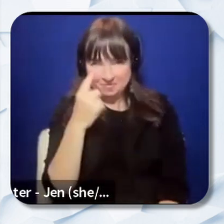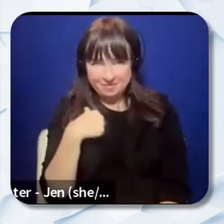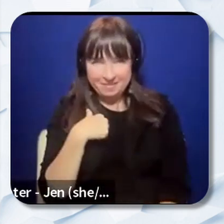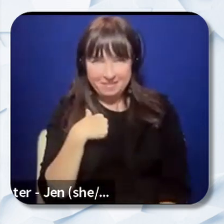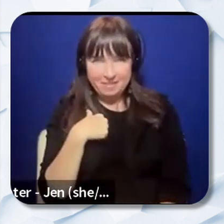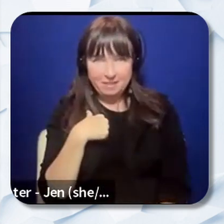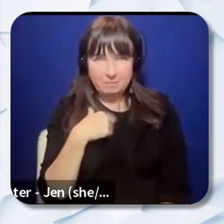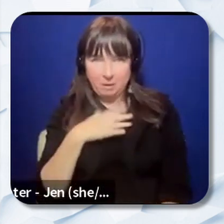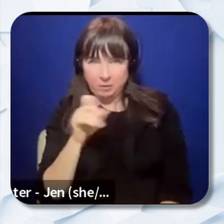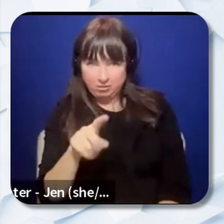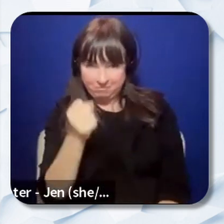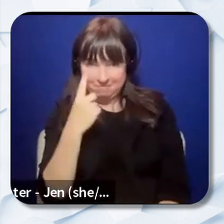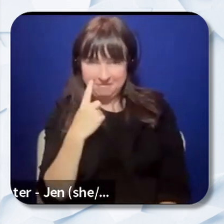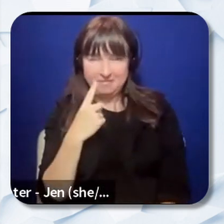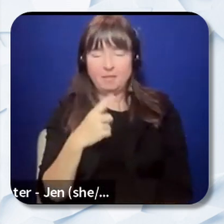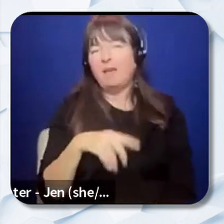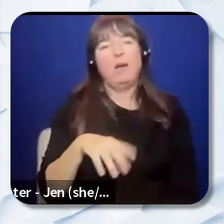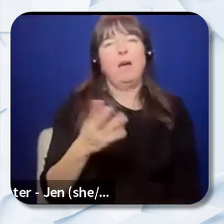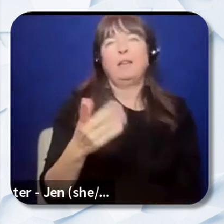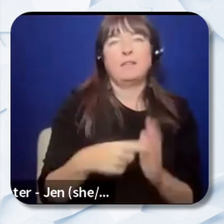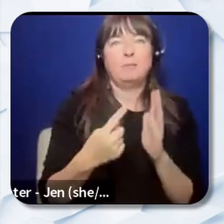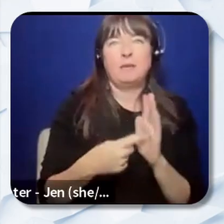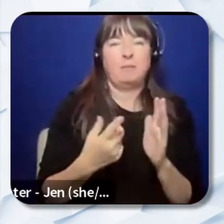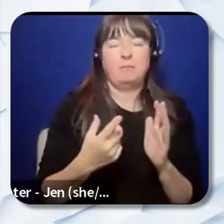Because I know as a teacher but even as a person who may be like “Let's go. Let's answer.” You know